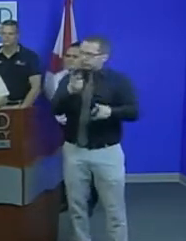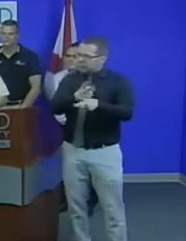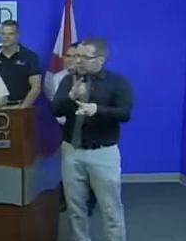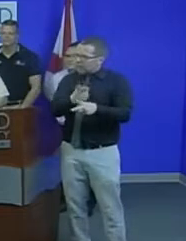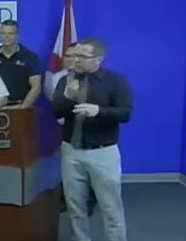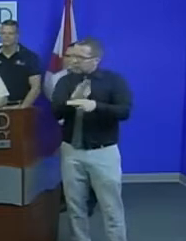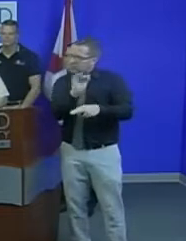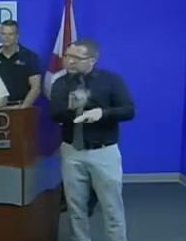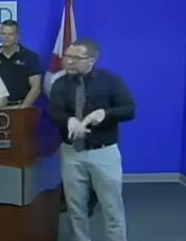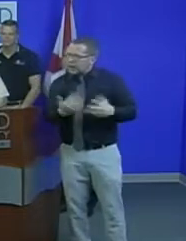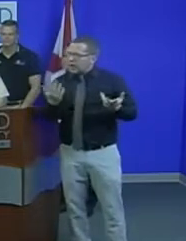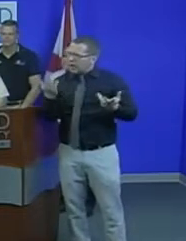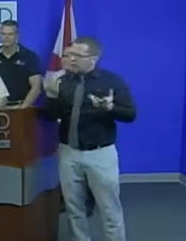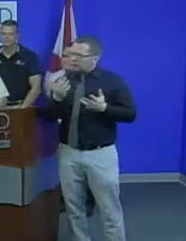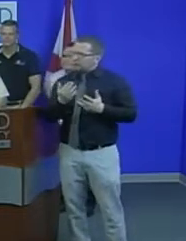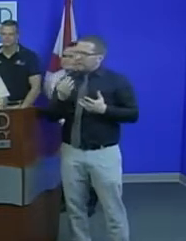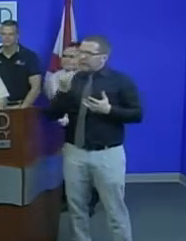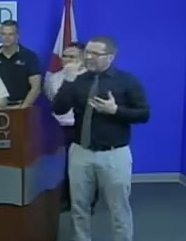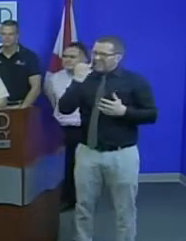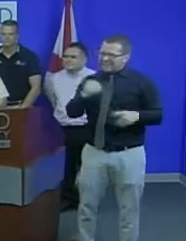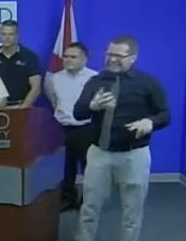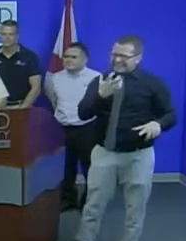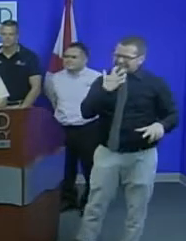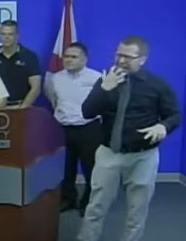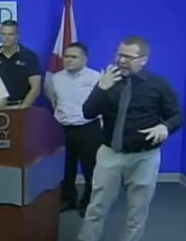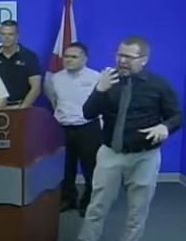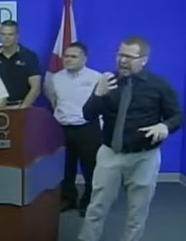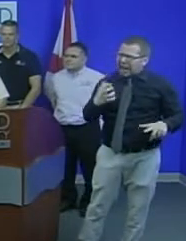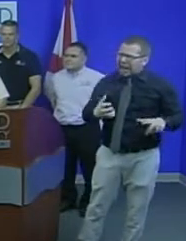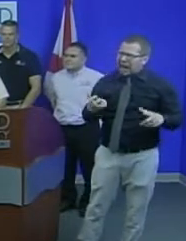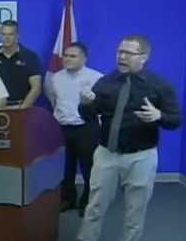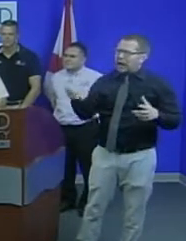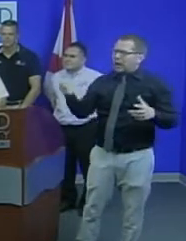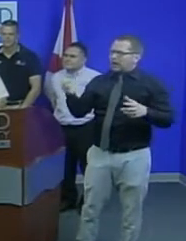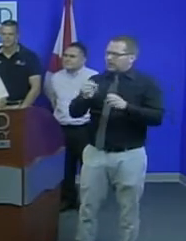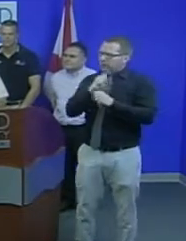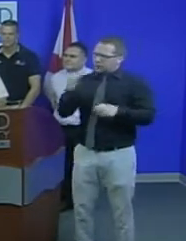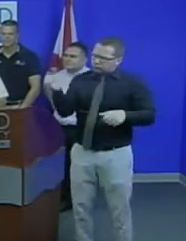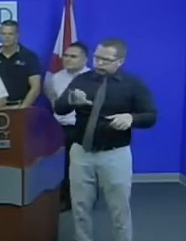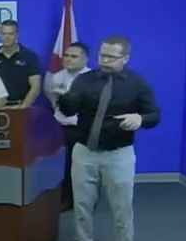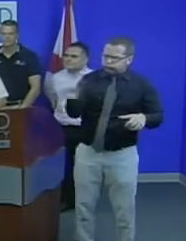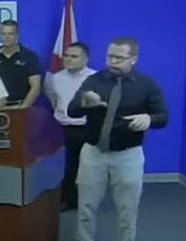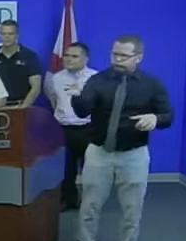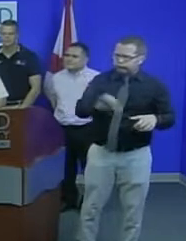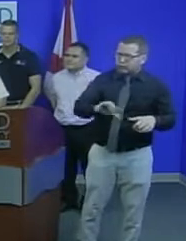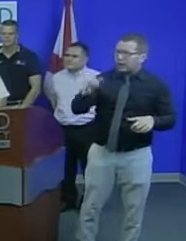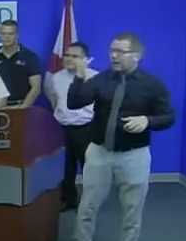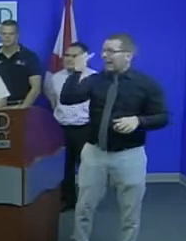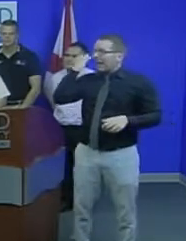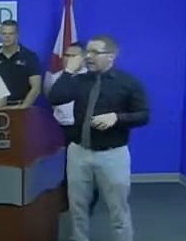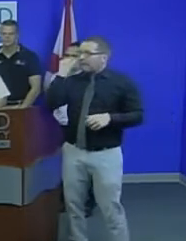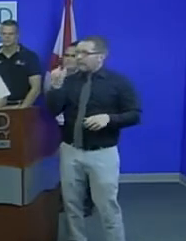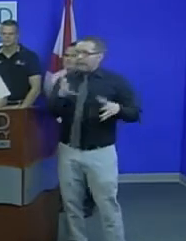USING GENERATORS AND THERE'S A LOT OF THEM OUT THERE. SO YOU HAVE TO UNDERSTAND THAT WHEN THEY'RE HOT, IF YOU GO TO REFUEL THEM YOU CAN START A FIRE.